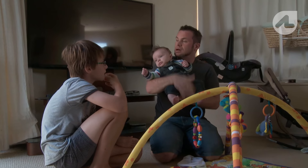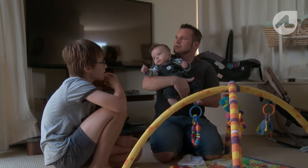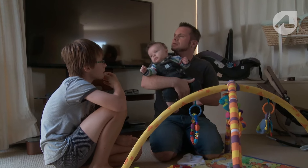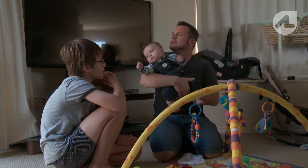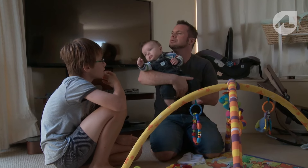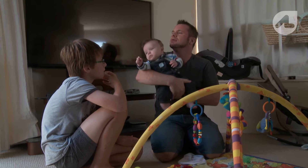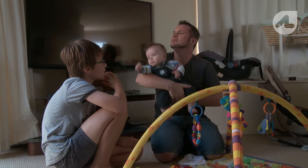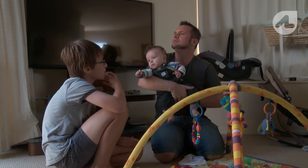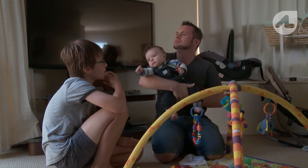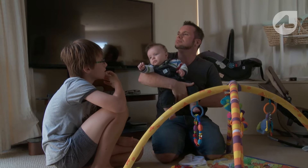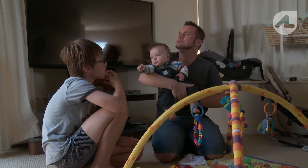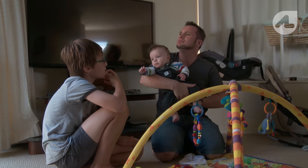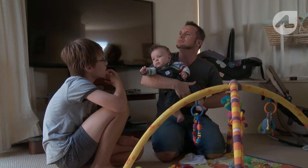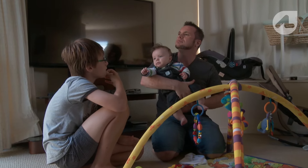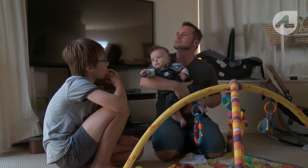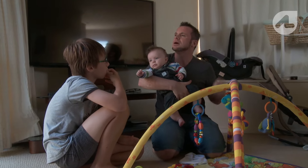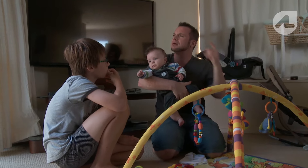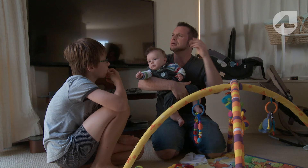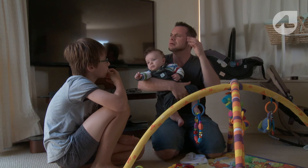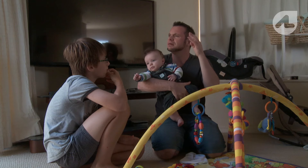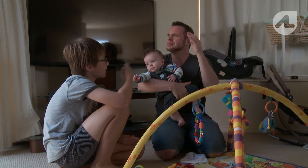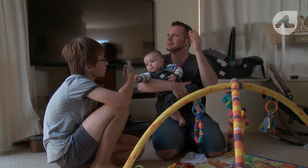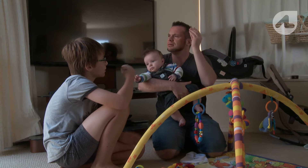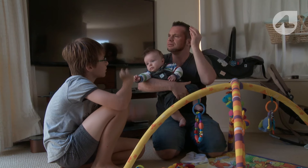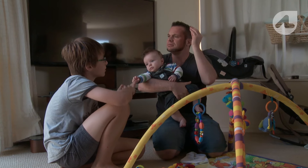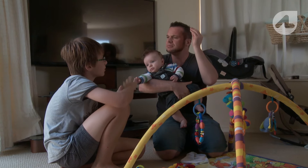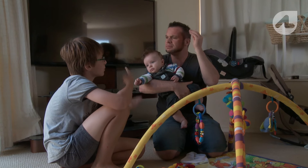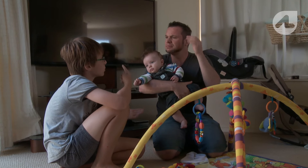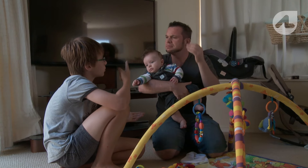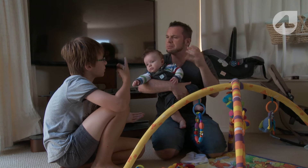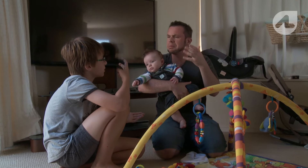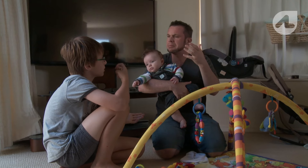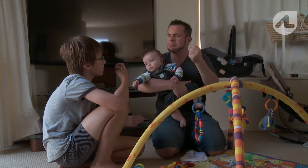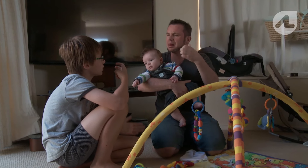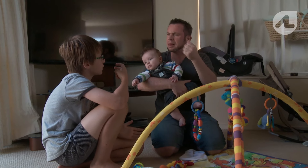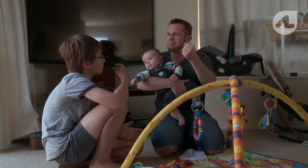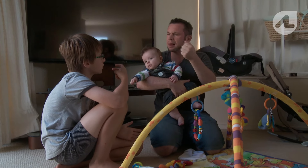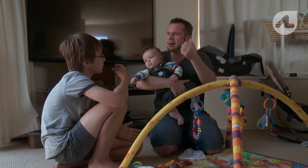I think your first sign was... One, two?